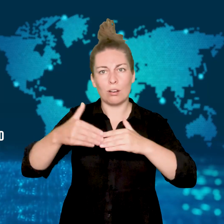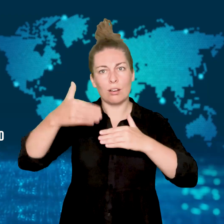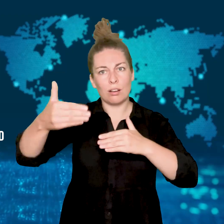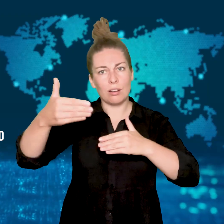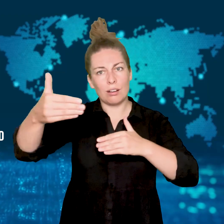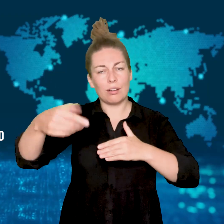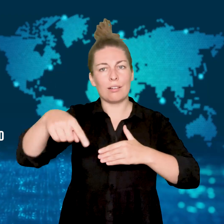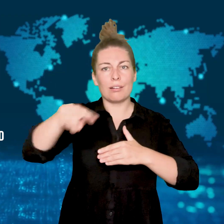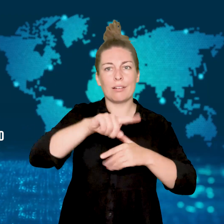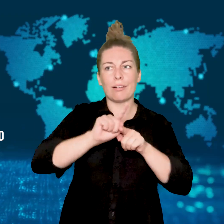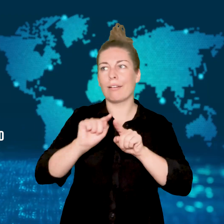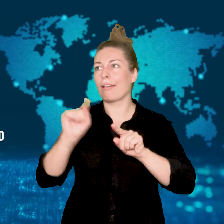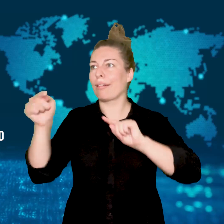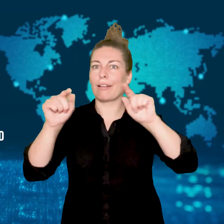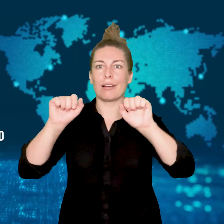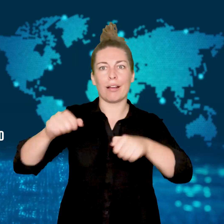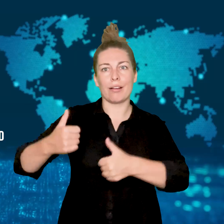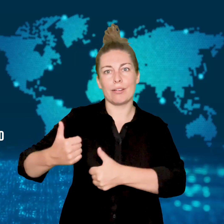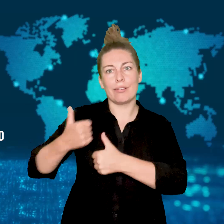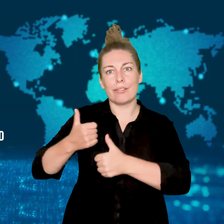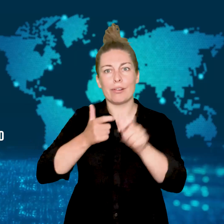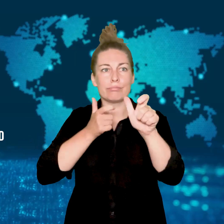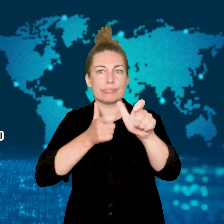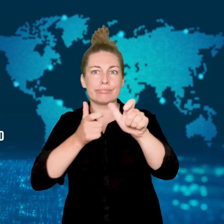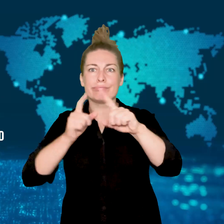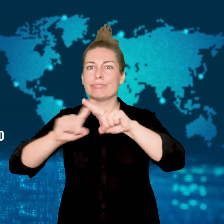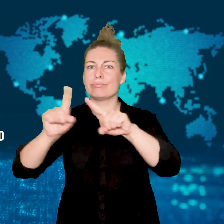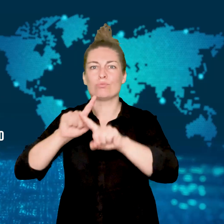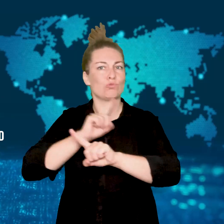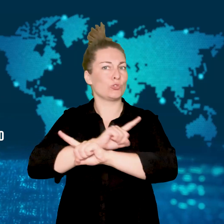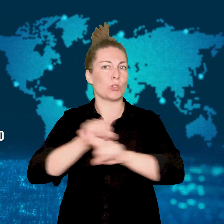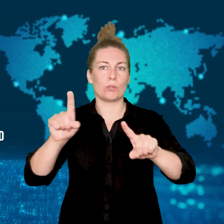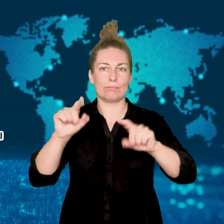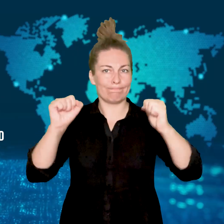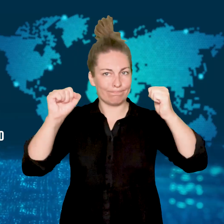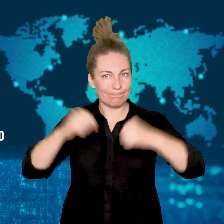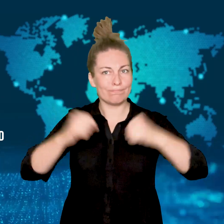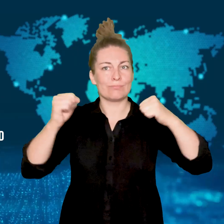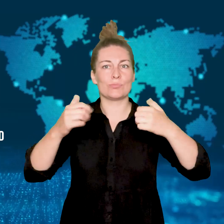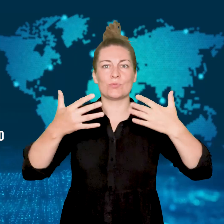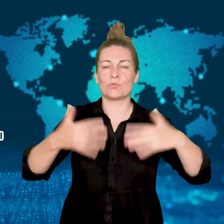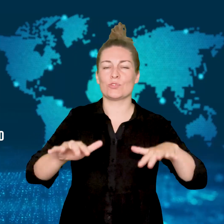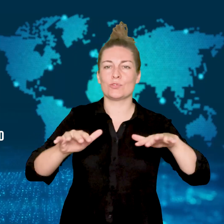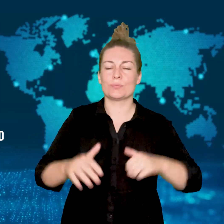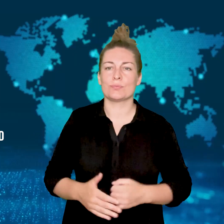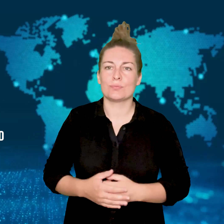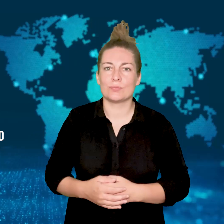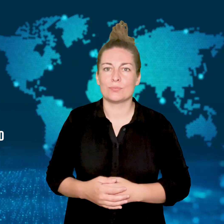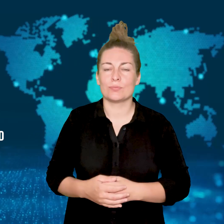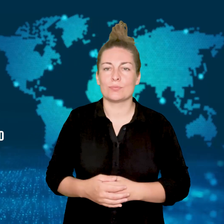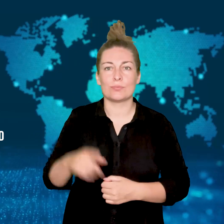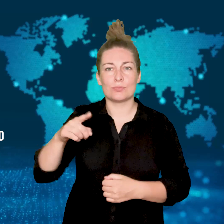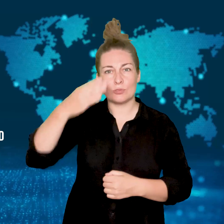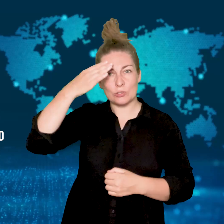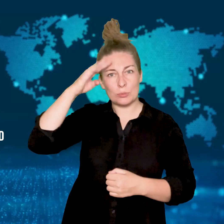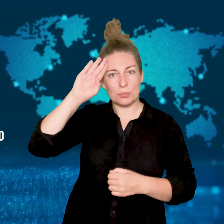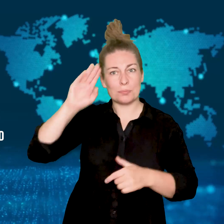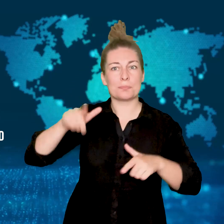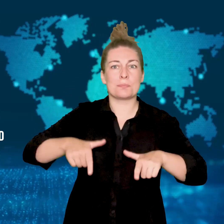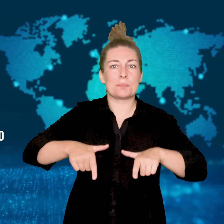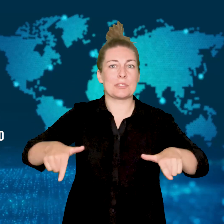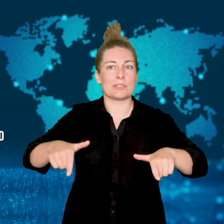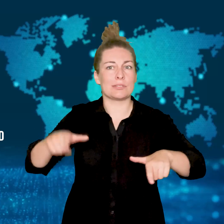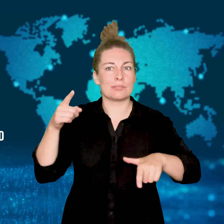Cuba's foreign ministry recently stated that his country would